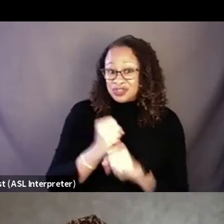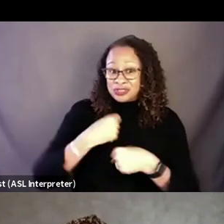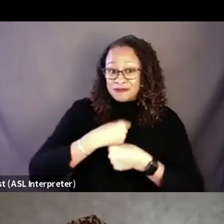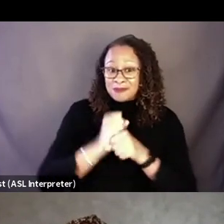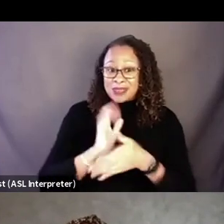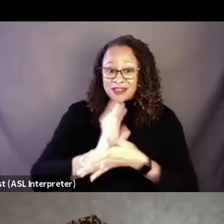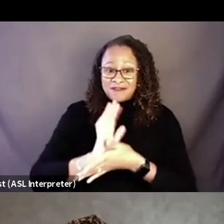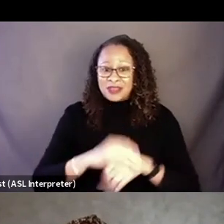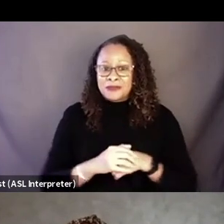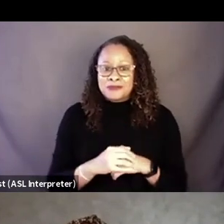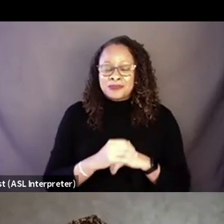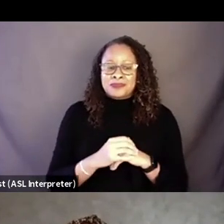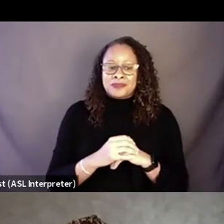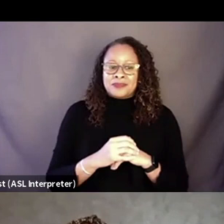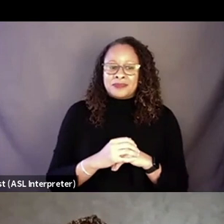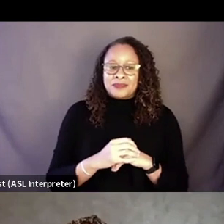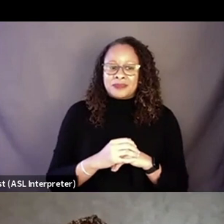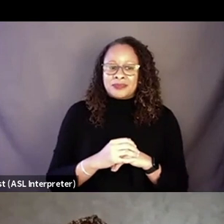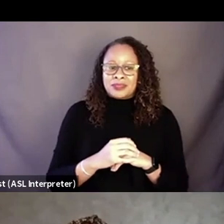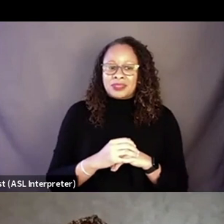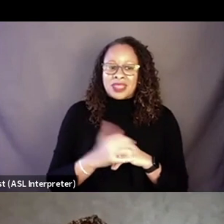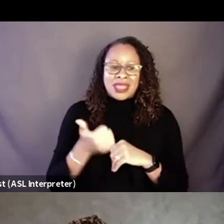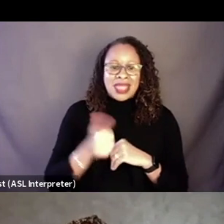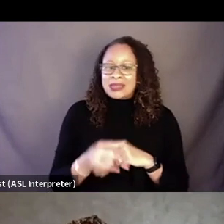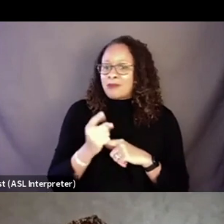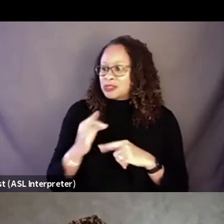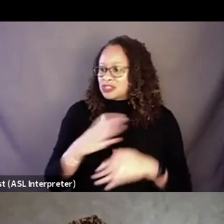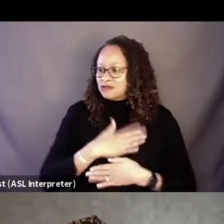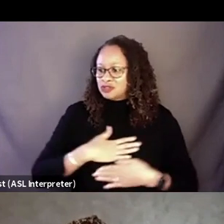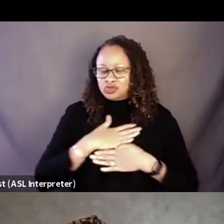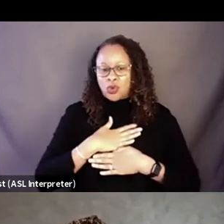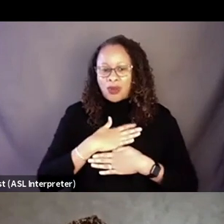what are any moments of joy that stand out to you?